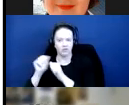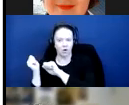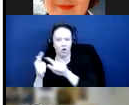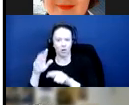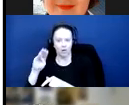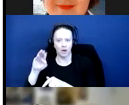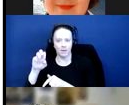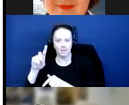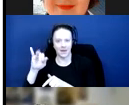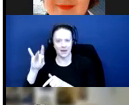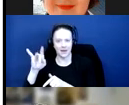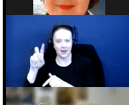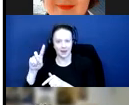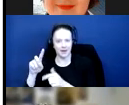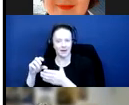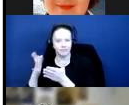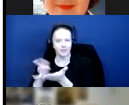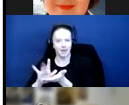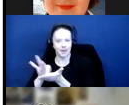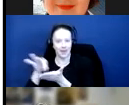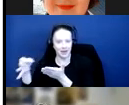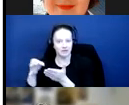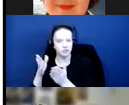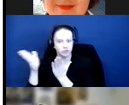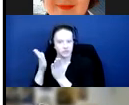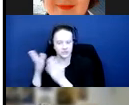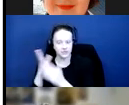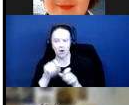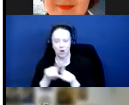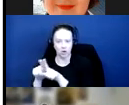and all of the behavioral health services, so both for Medicaid,